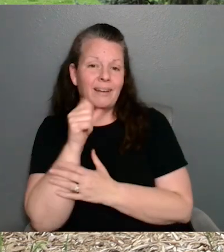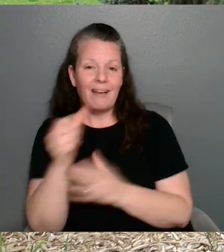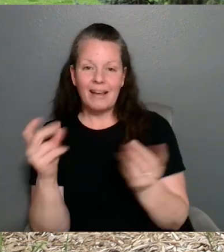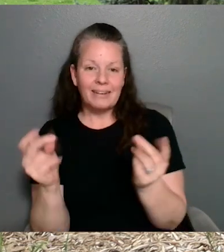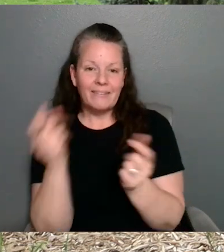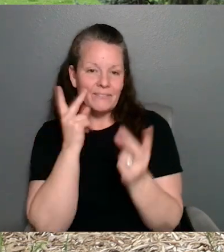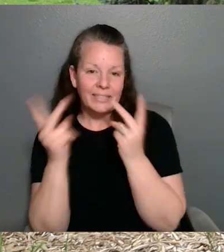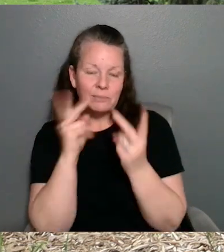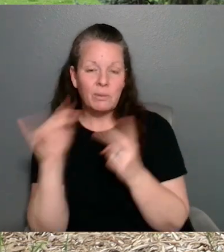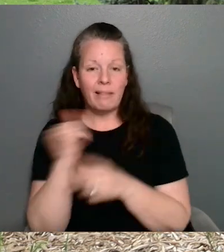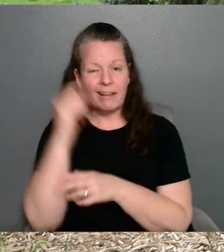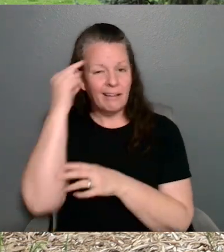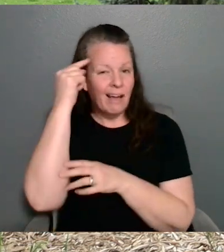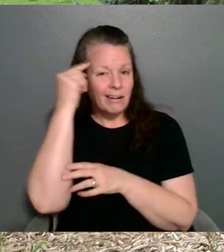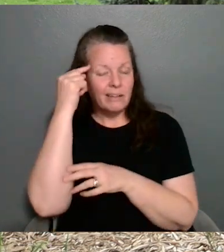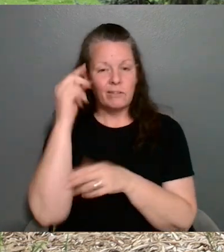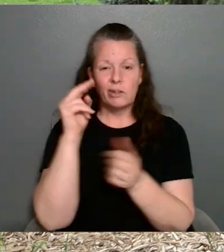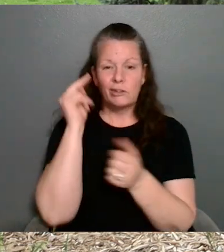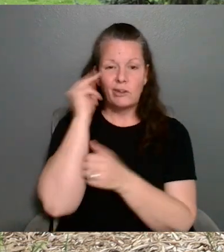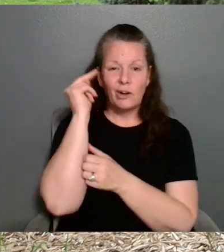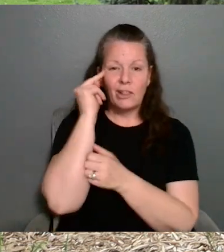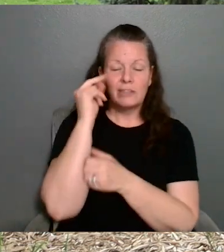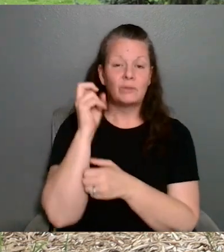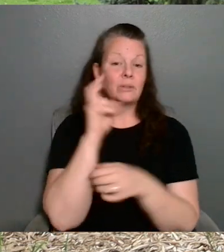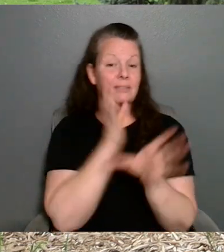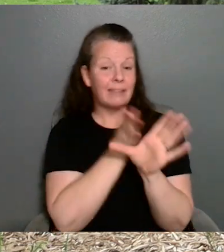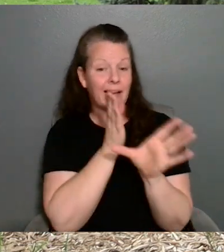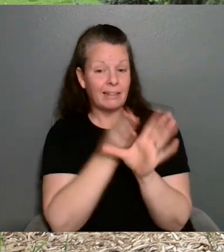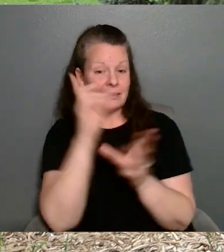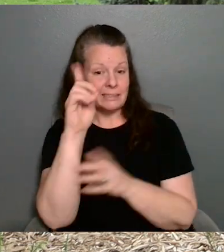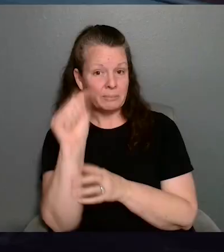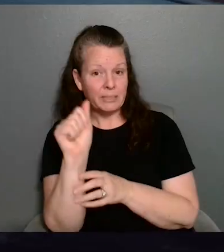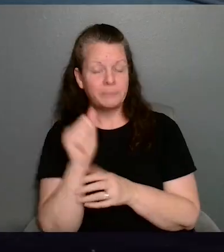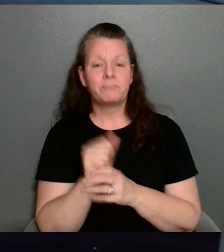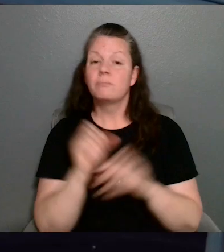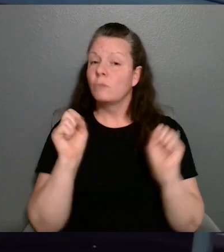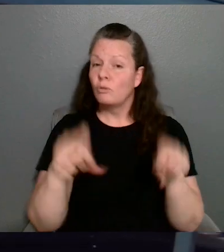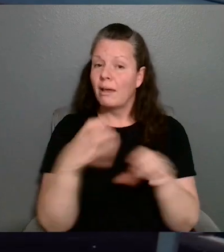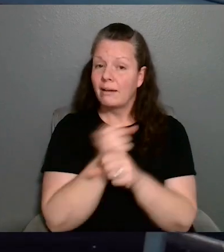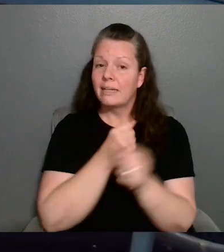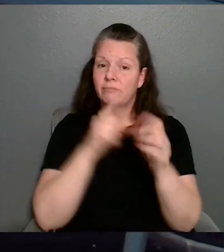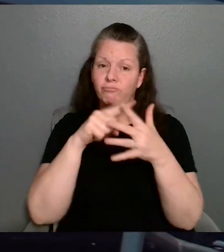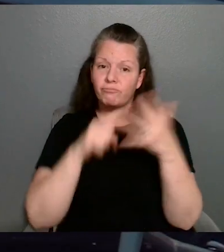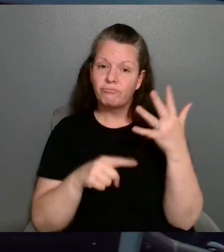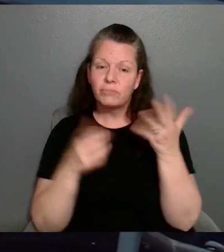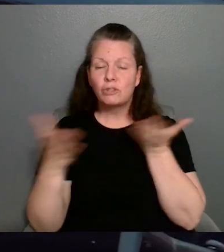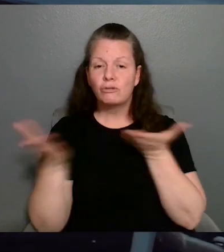visible like a cognitive, neurological or psychiatric disability. You can receive these services